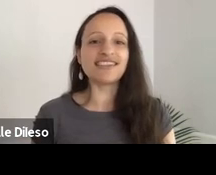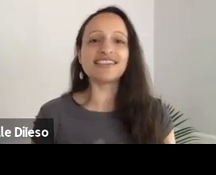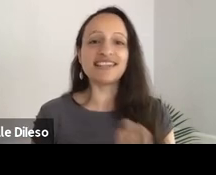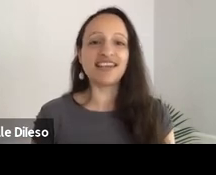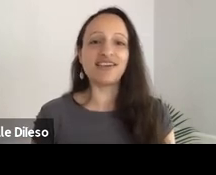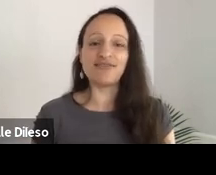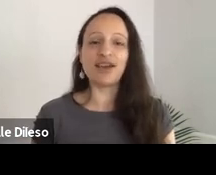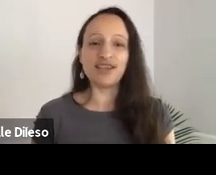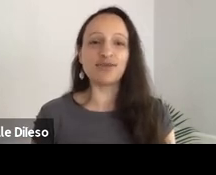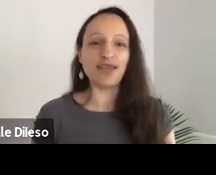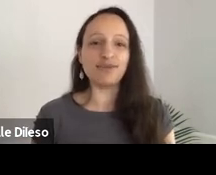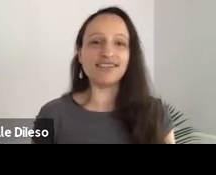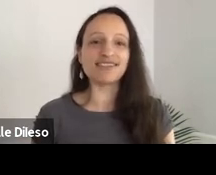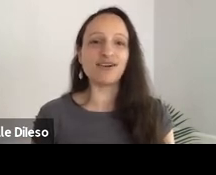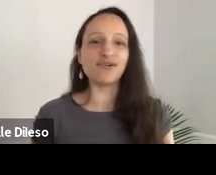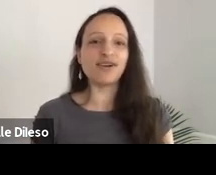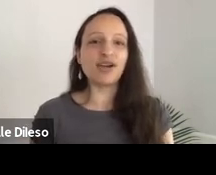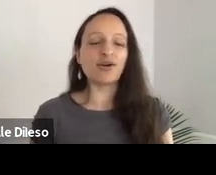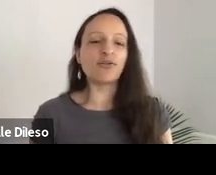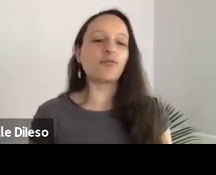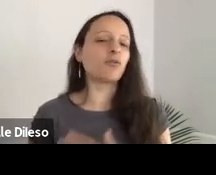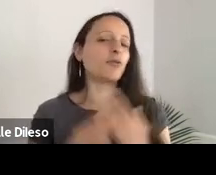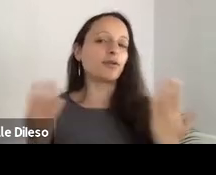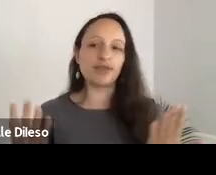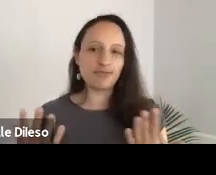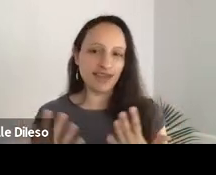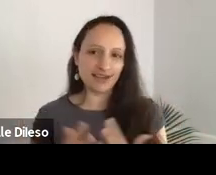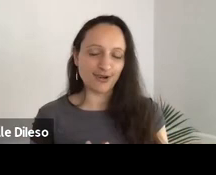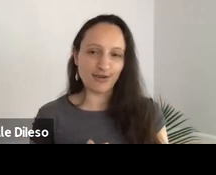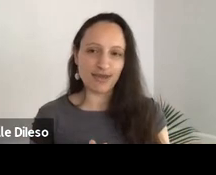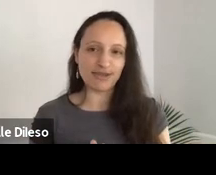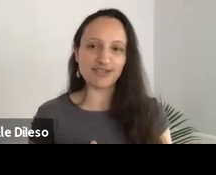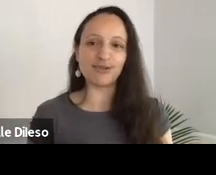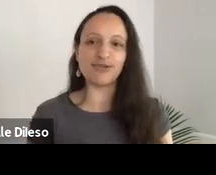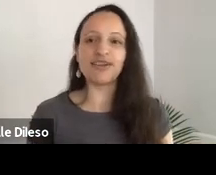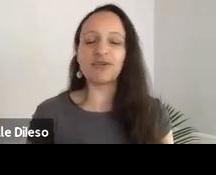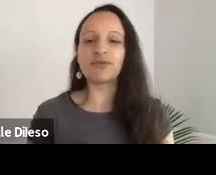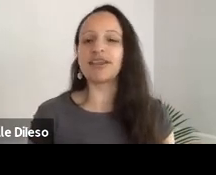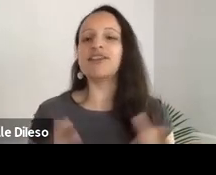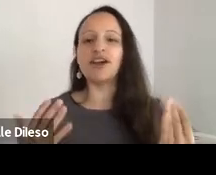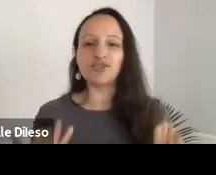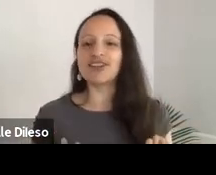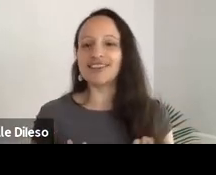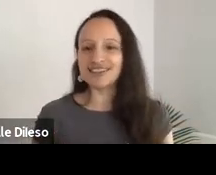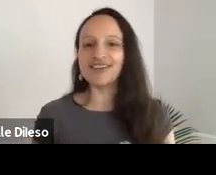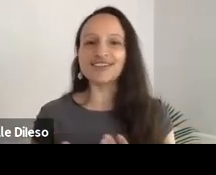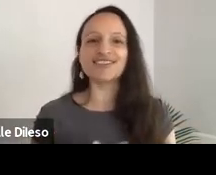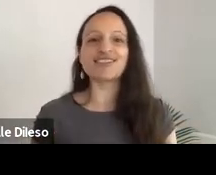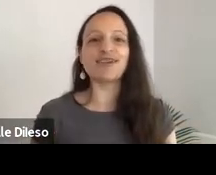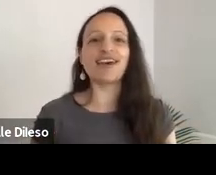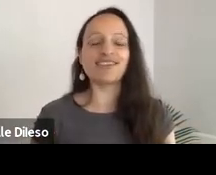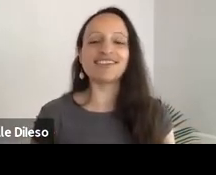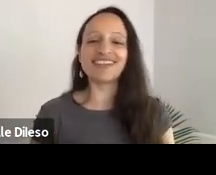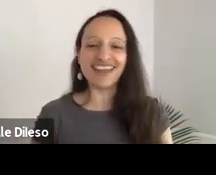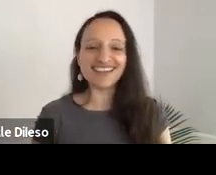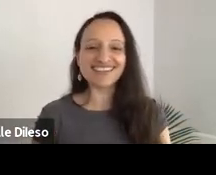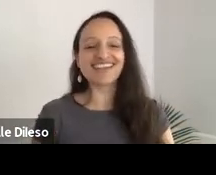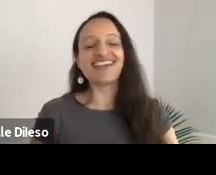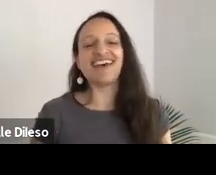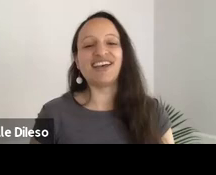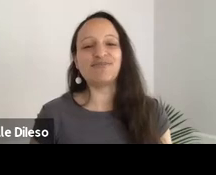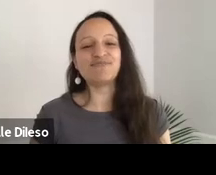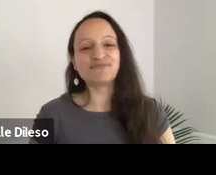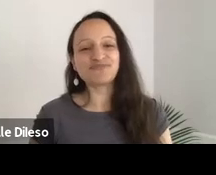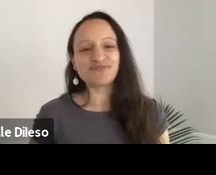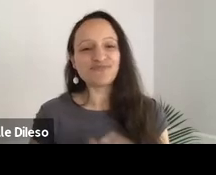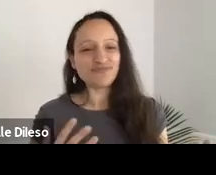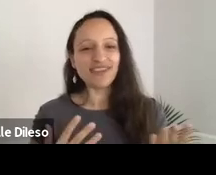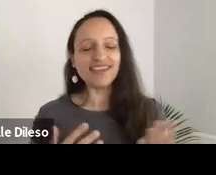So, in this case, this is a young baby so we weren't really planning for a baby to really understand the skeletal system and how things connect.